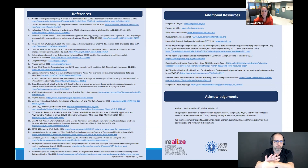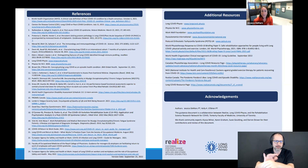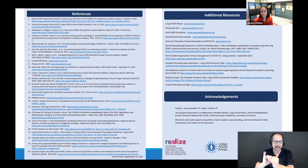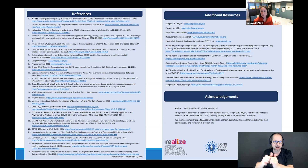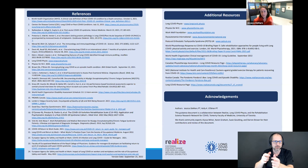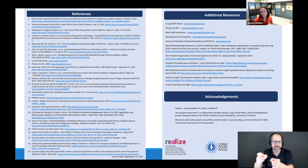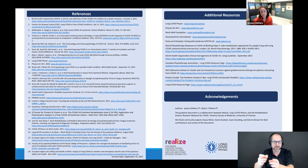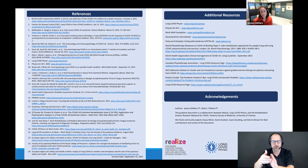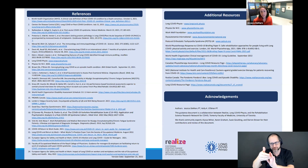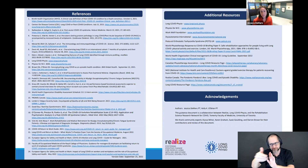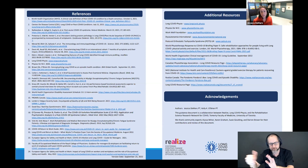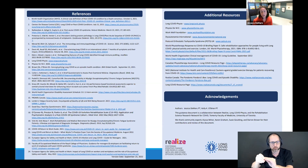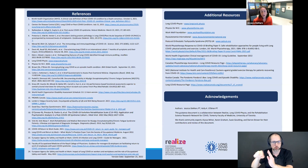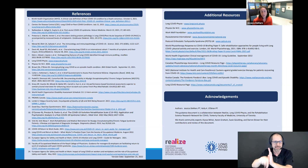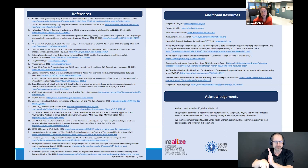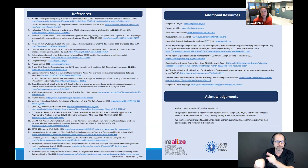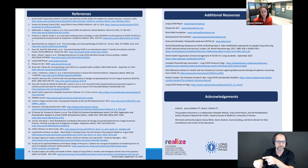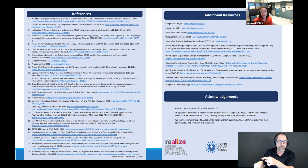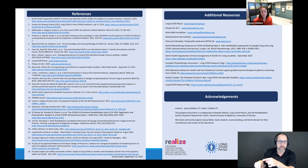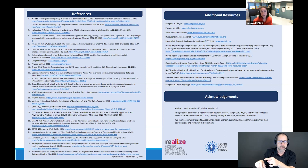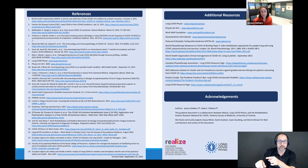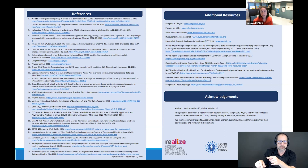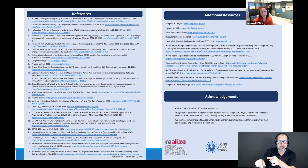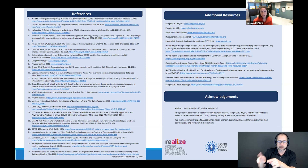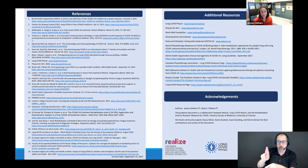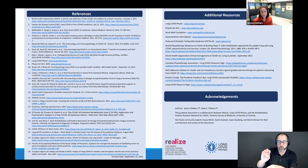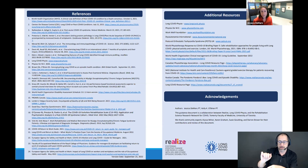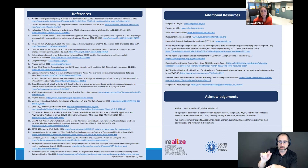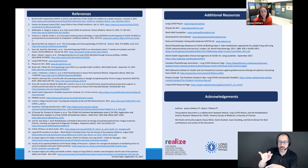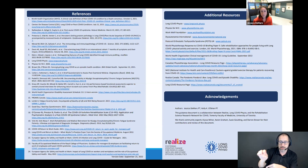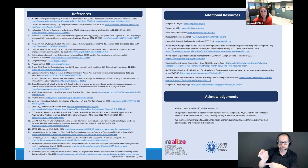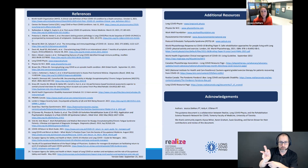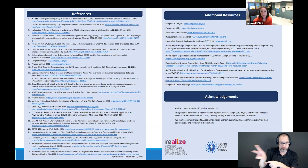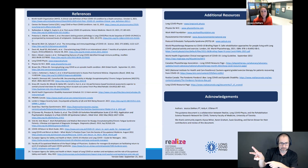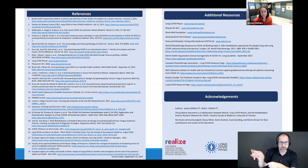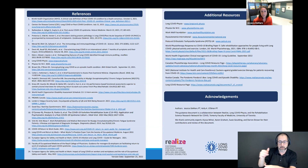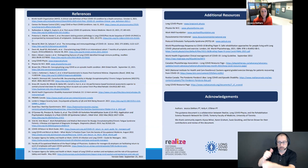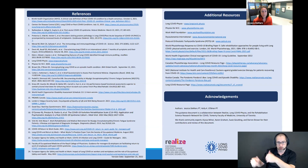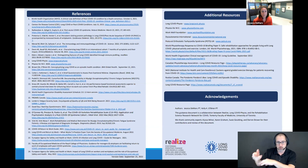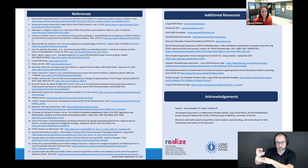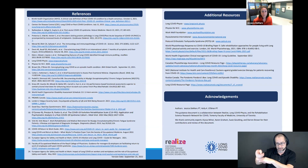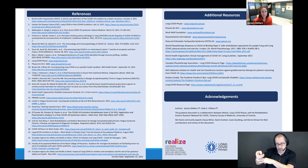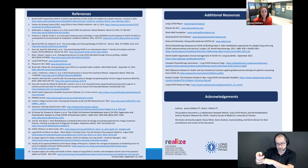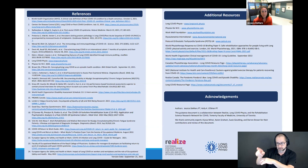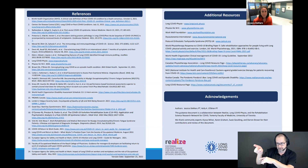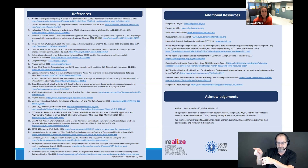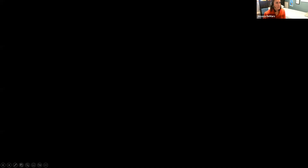And again this will be available on the Realize website under the resources section. I will